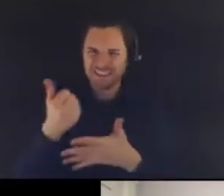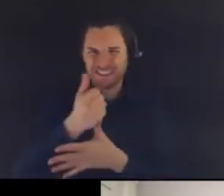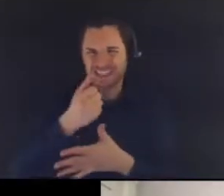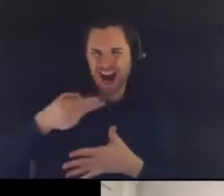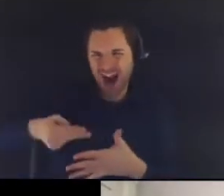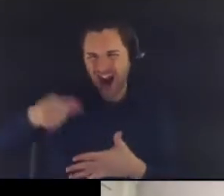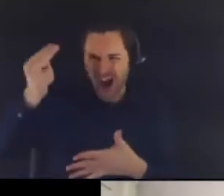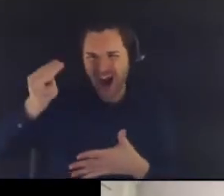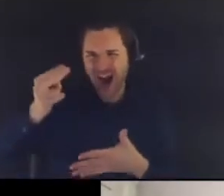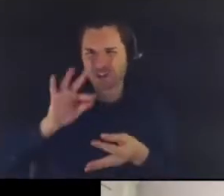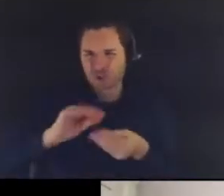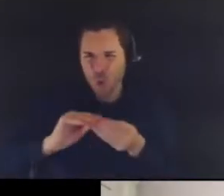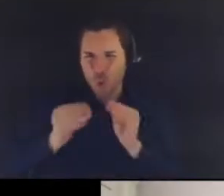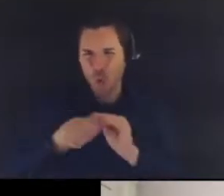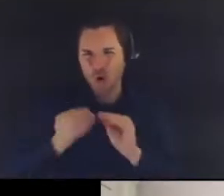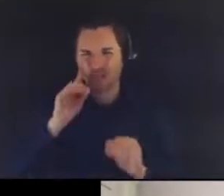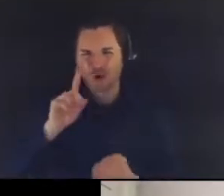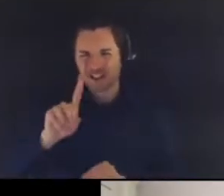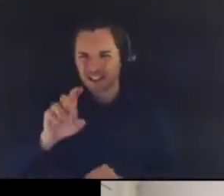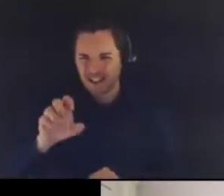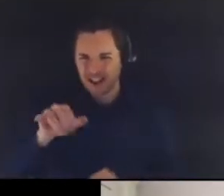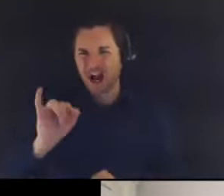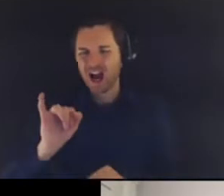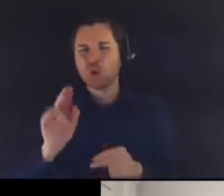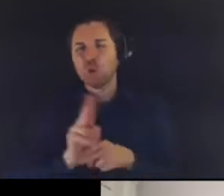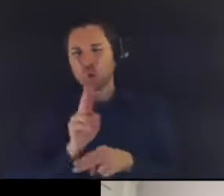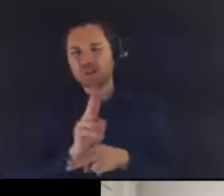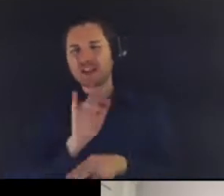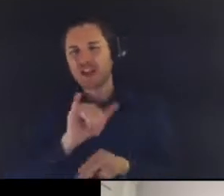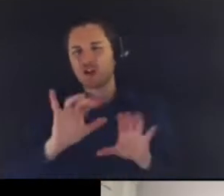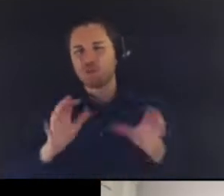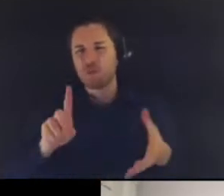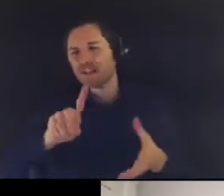in the job market in two or three years. Edmund Asiedu